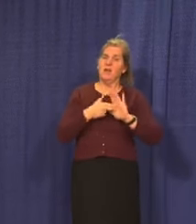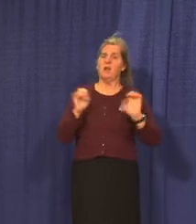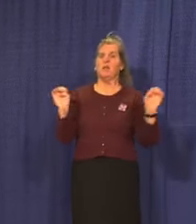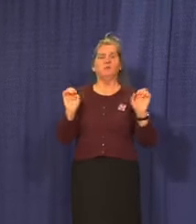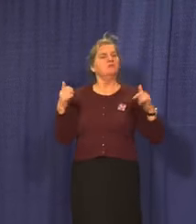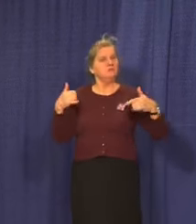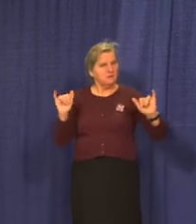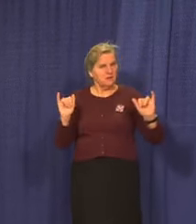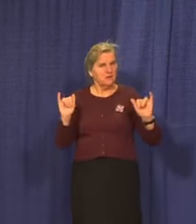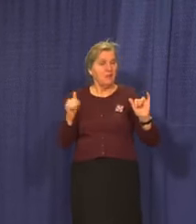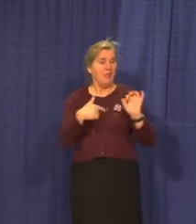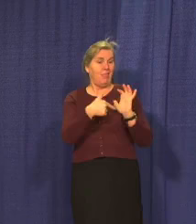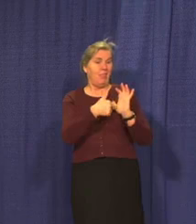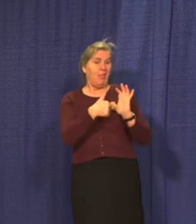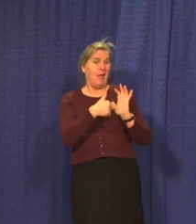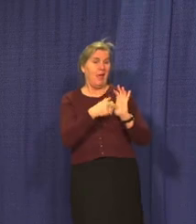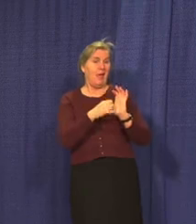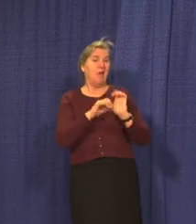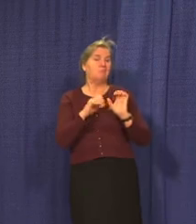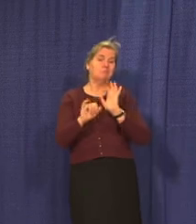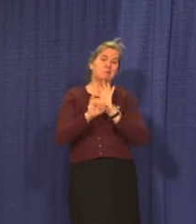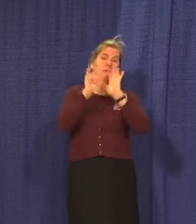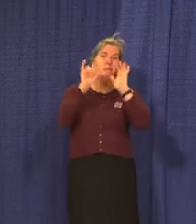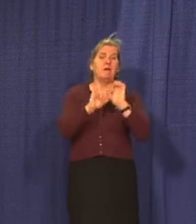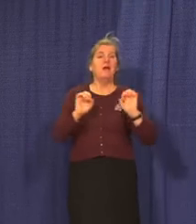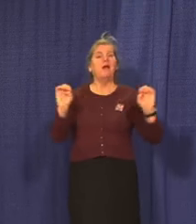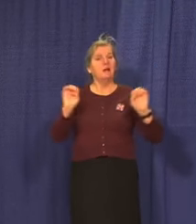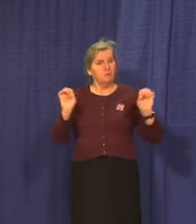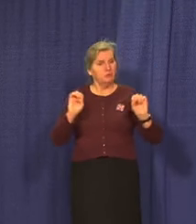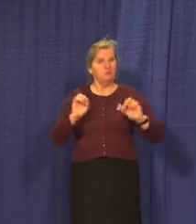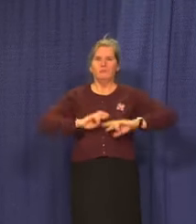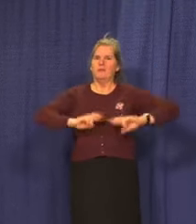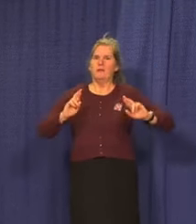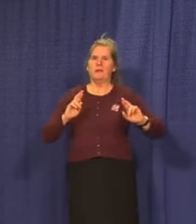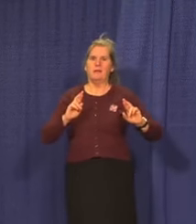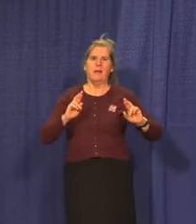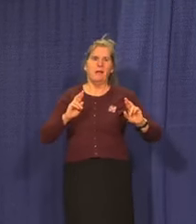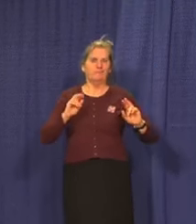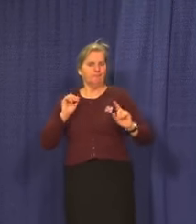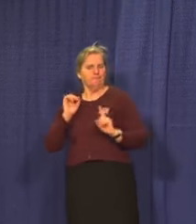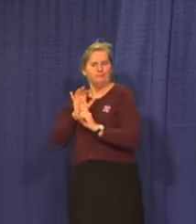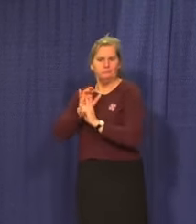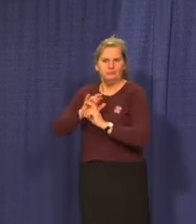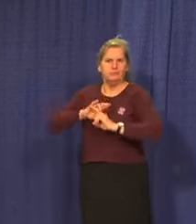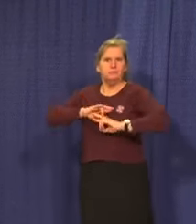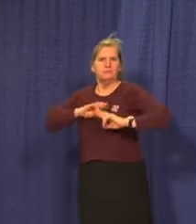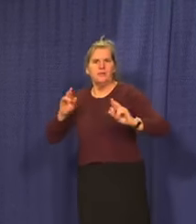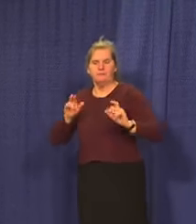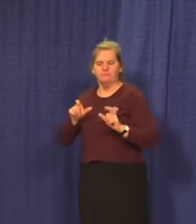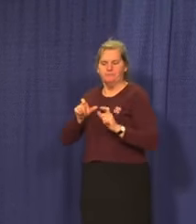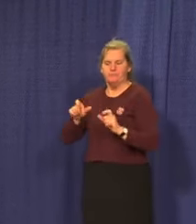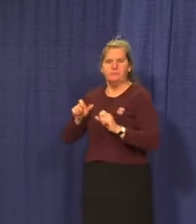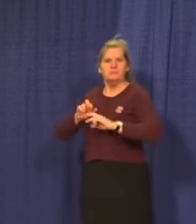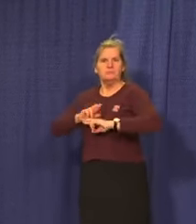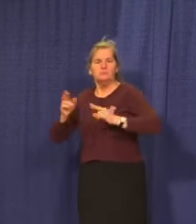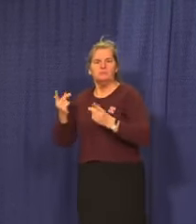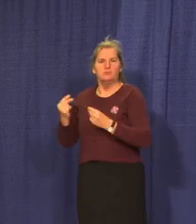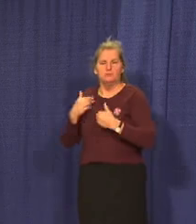INTEGRAL TO OUR GOVERNMENT'S RESPONSE TO THE COVID 19 THE STATE OF EMERGENCY ALLOWANCE OUR GOVERNMENT TO REACT QUICKLY